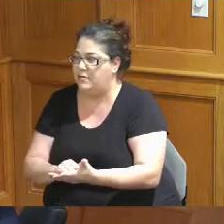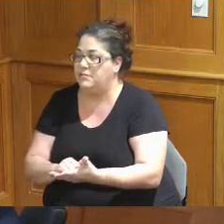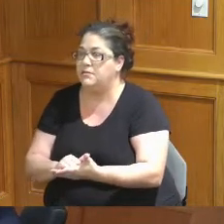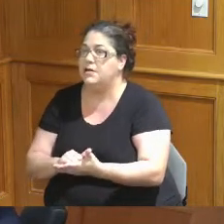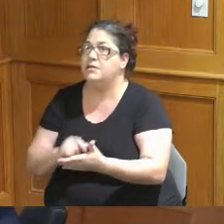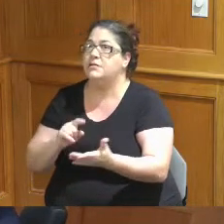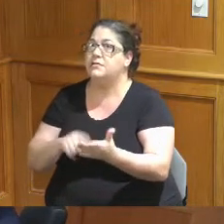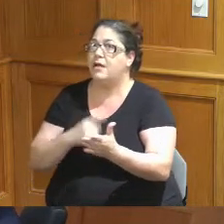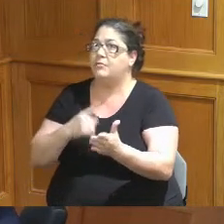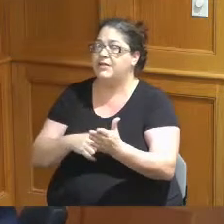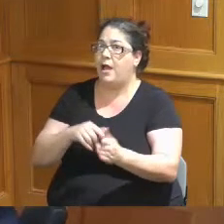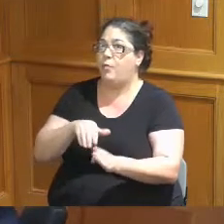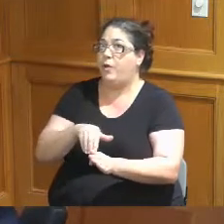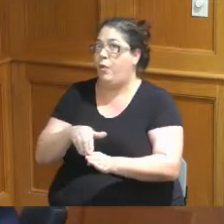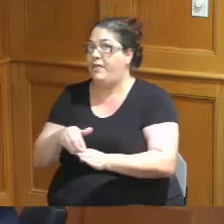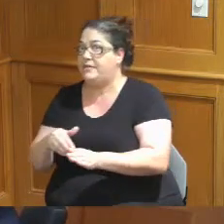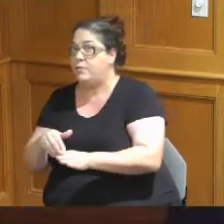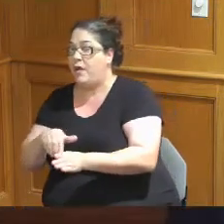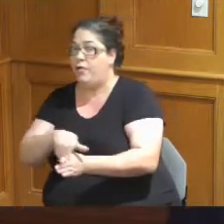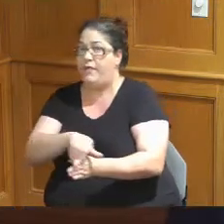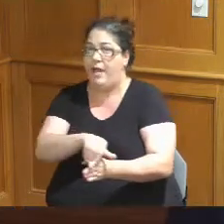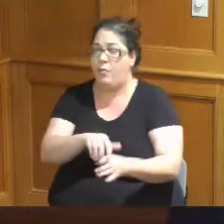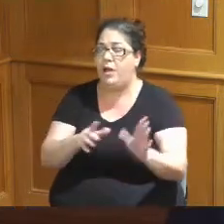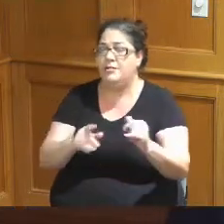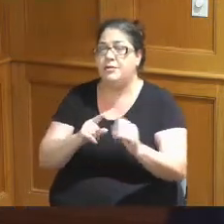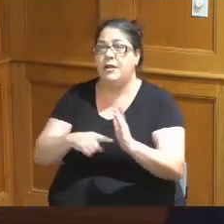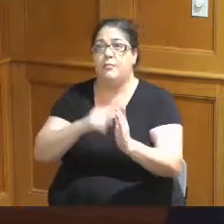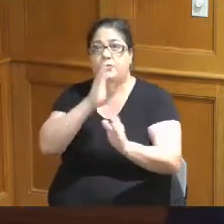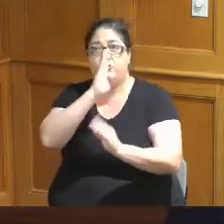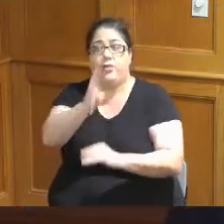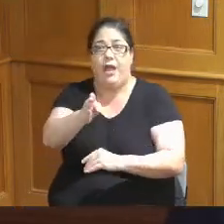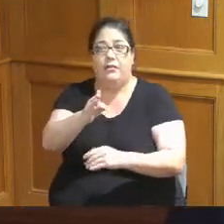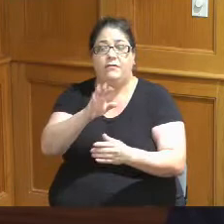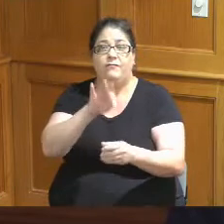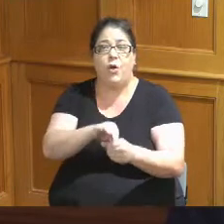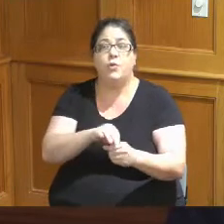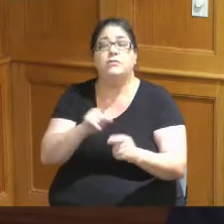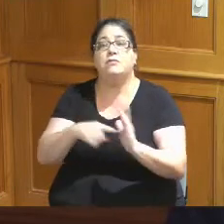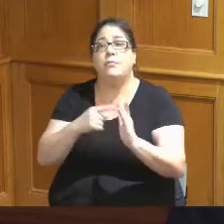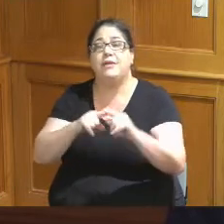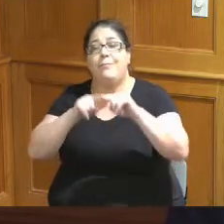ways sometimes it's via direct vote sometimes it's based upon past practice it has continued